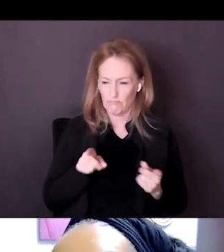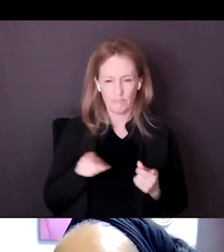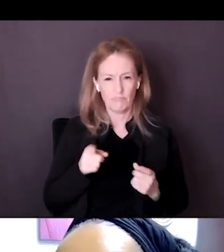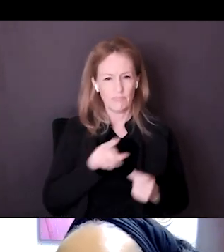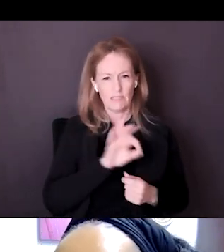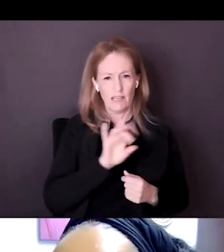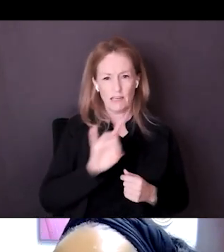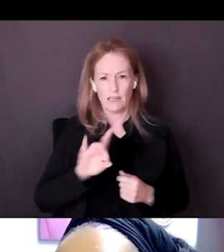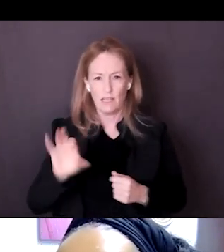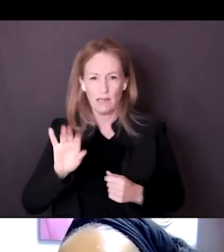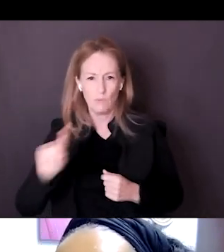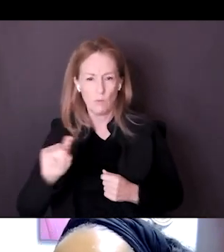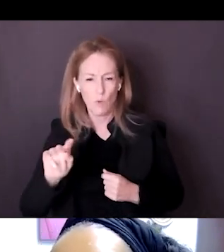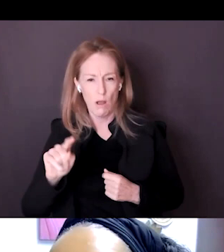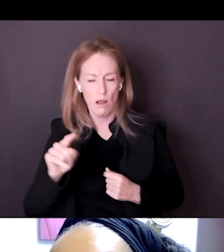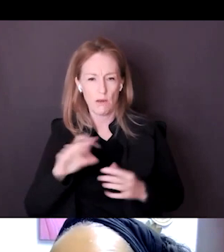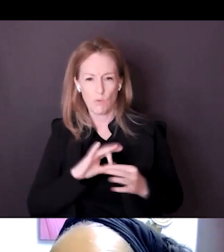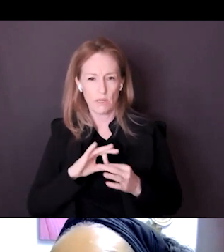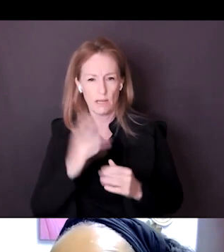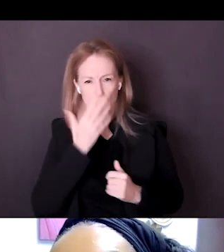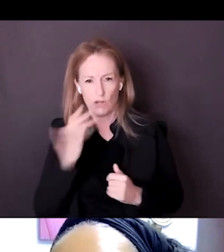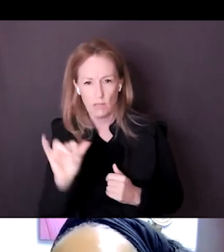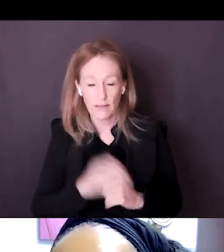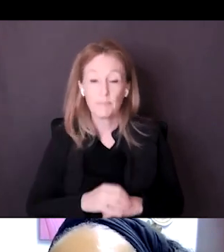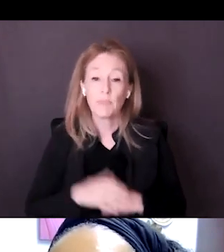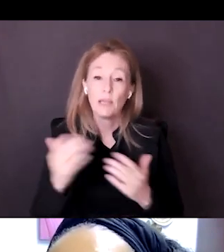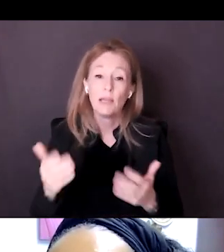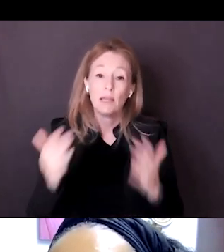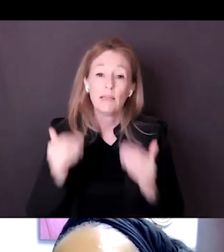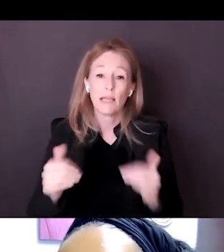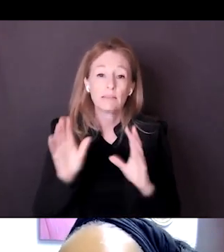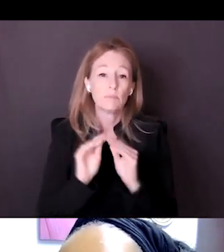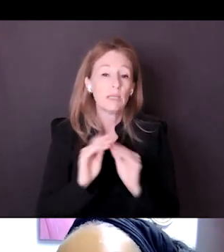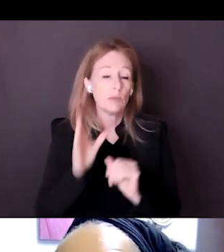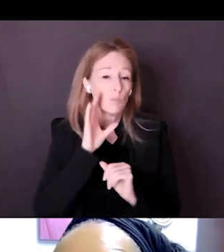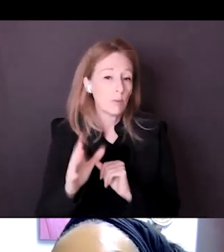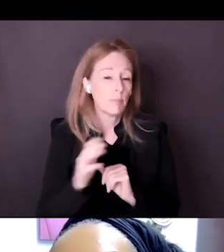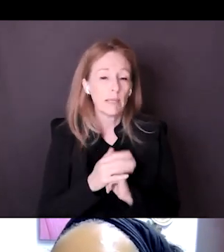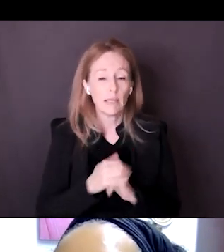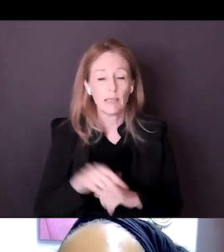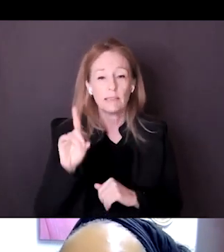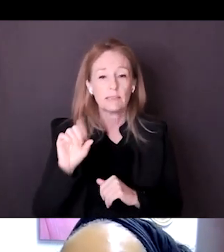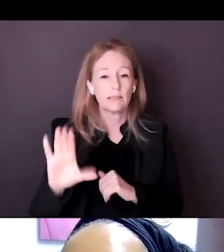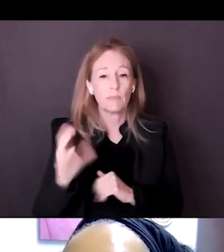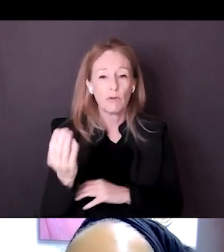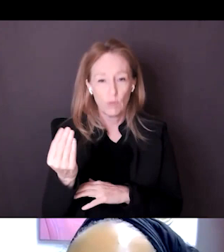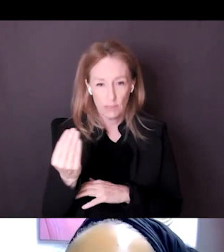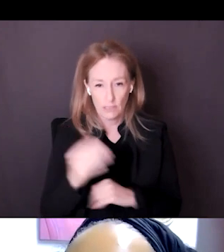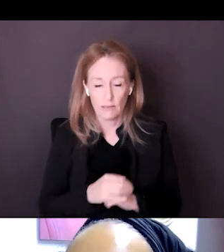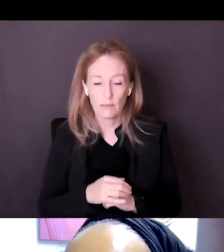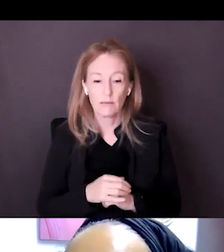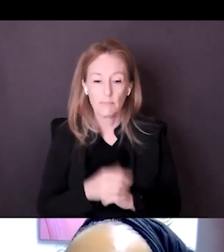OUR NEXT EPISODE IS DECEMBER 14TH. YOU CAN GO TO THE CRISIS